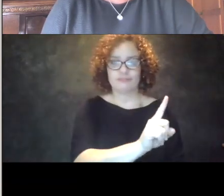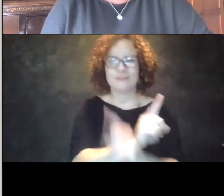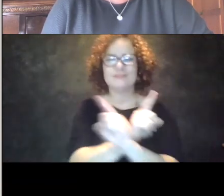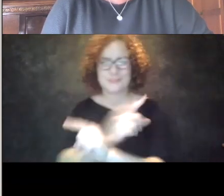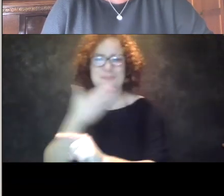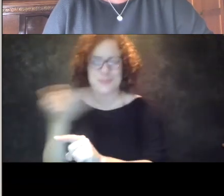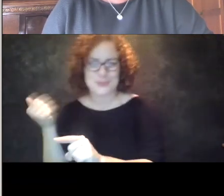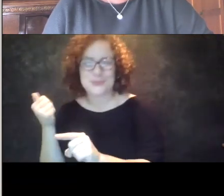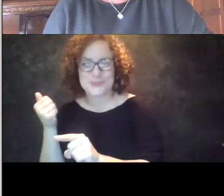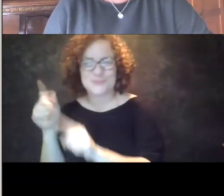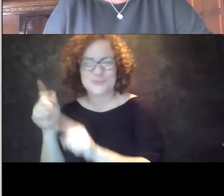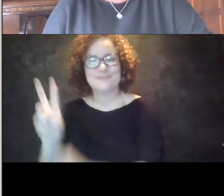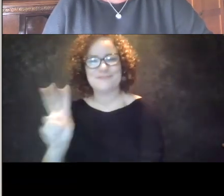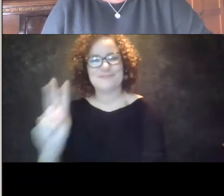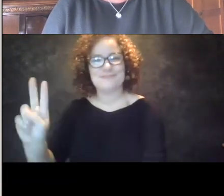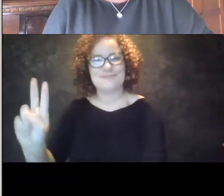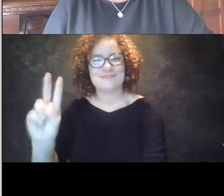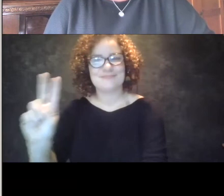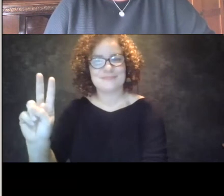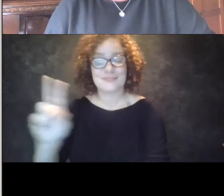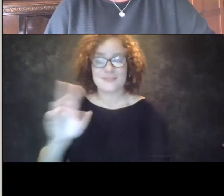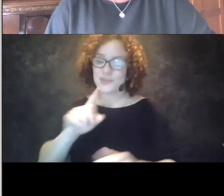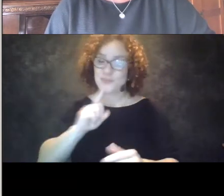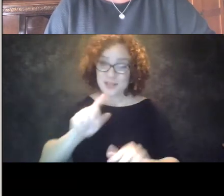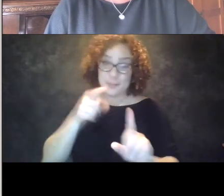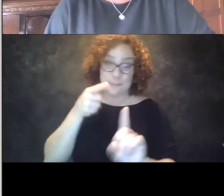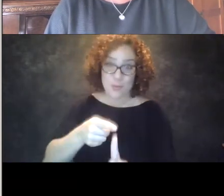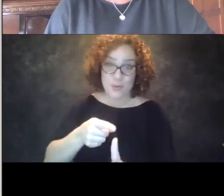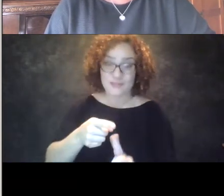how important it is to have relationships and I'm really happy that you came to this